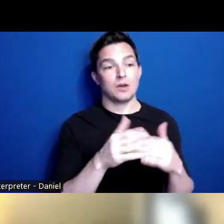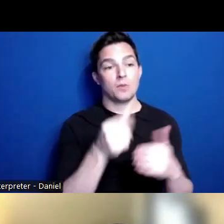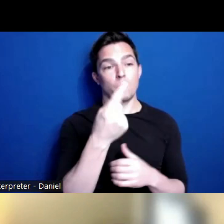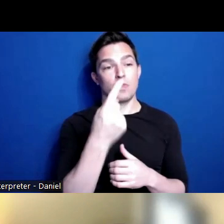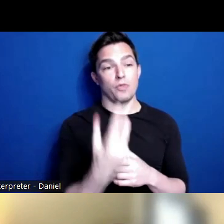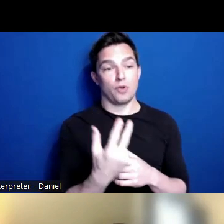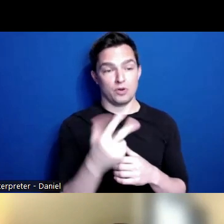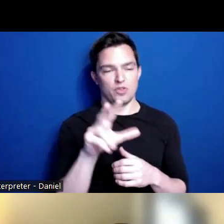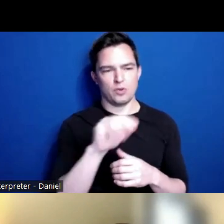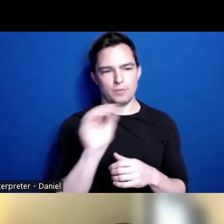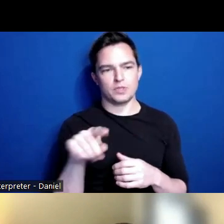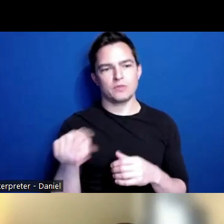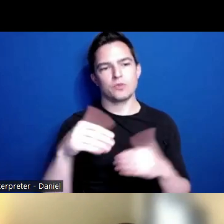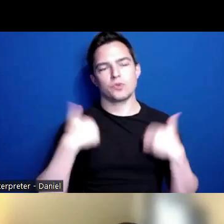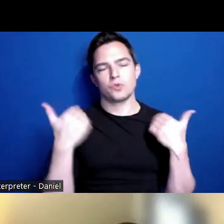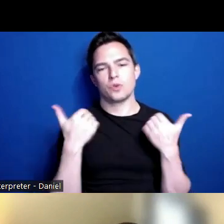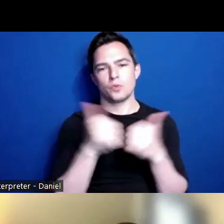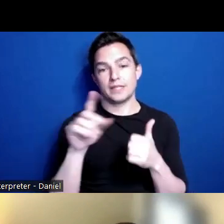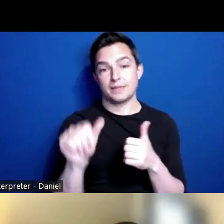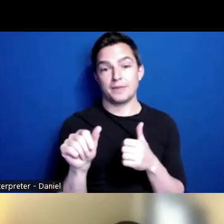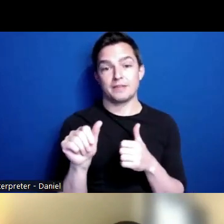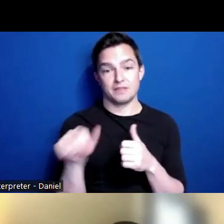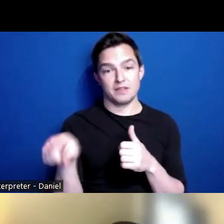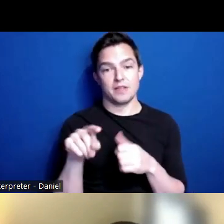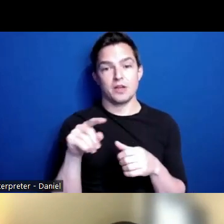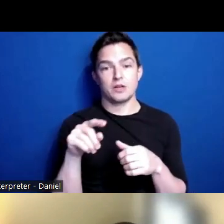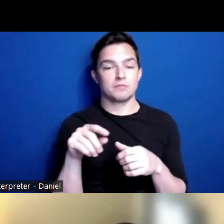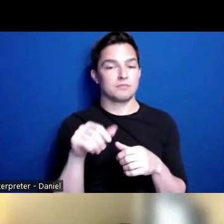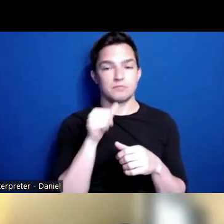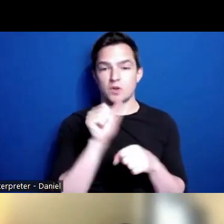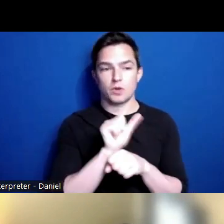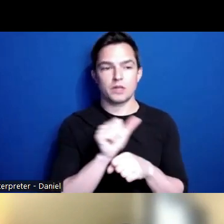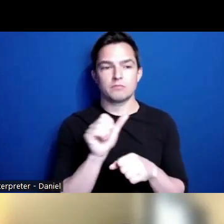30% of youth with a disability are neither working nor in school.